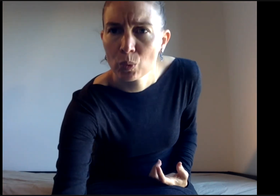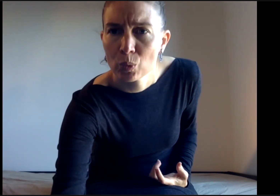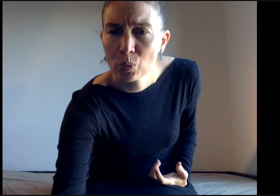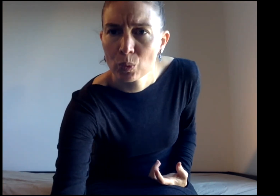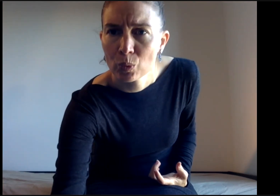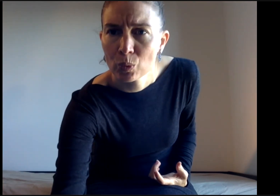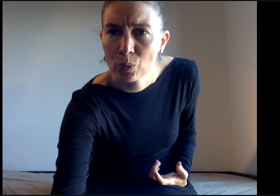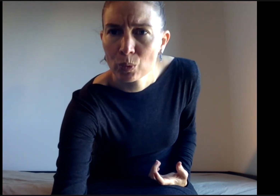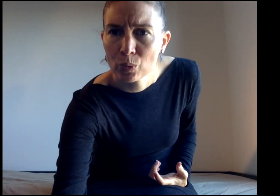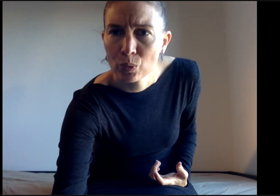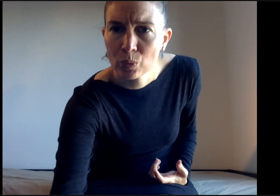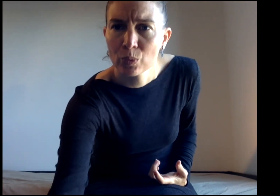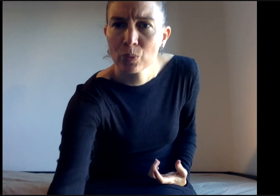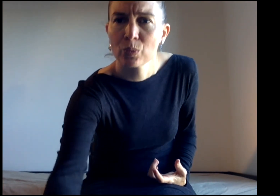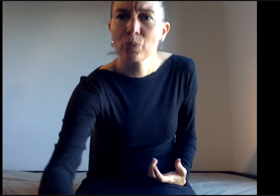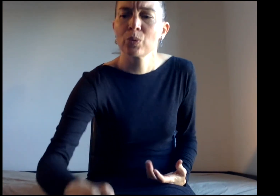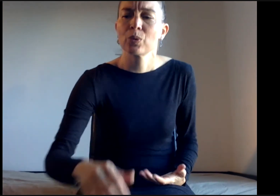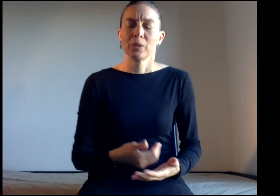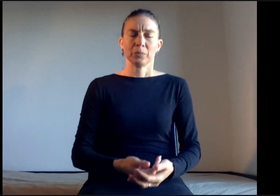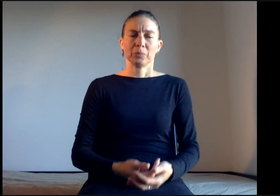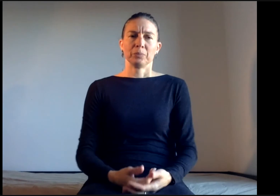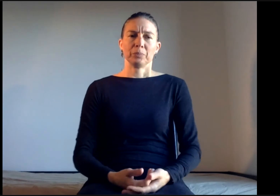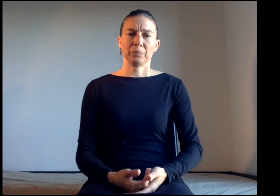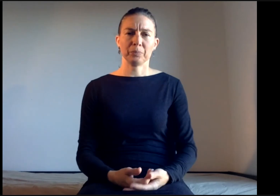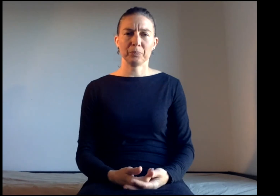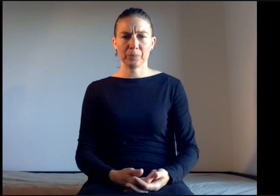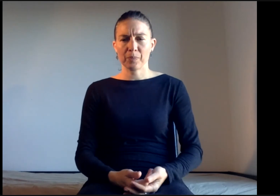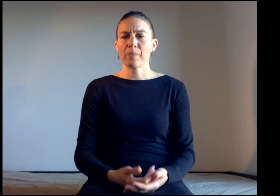of what's happening and it can be applied to other countries,